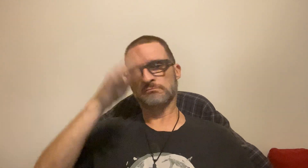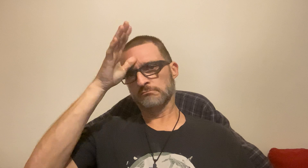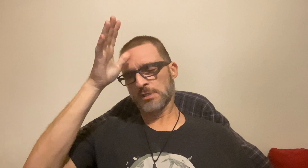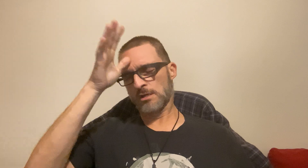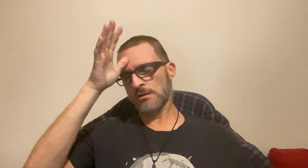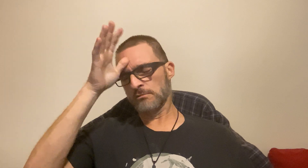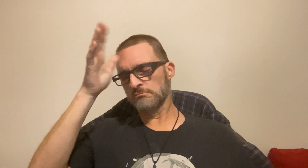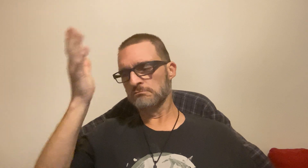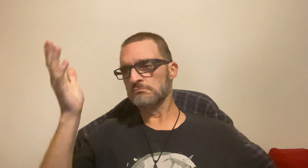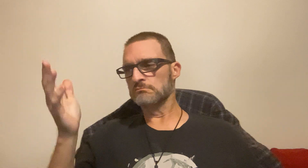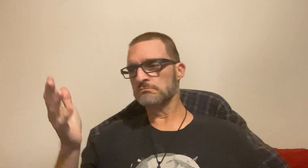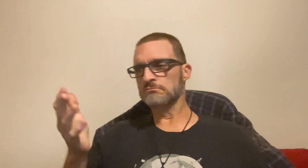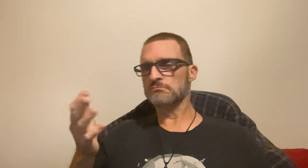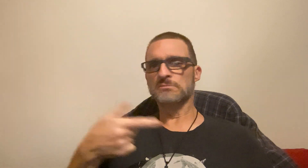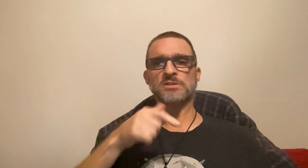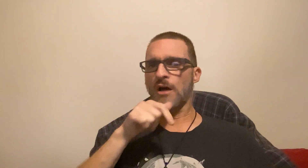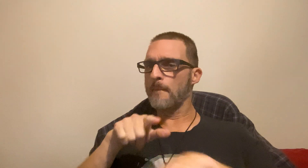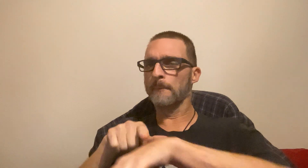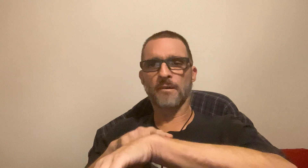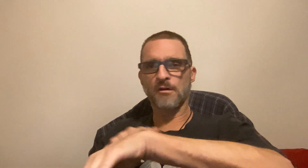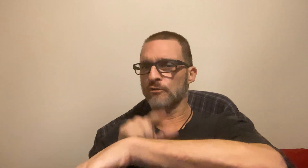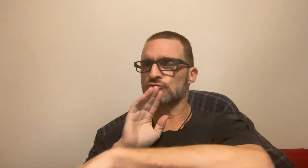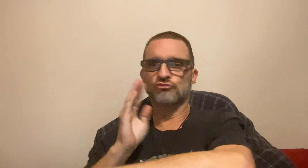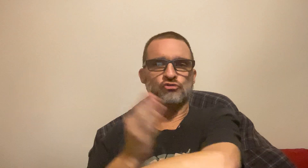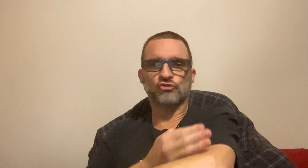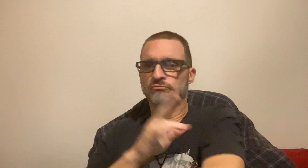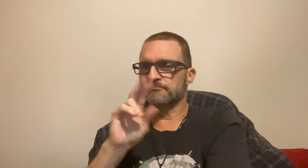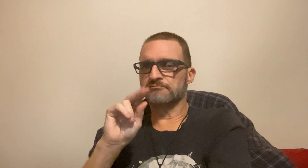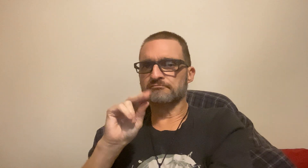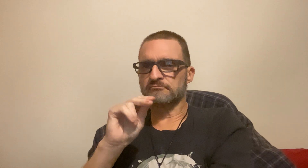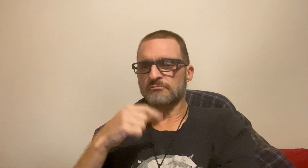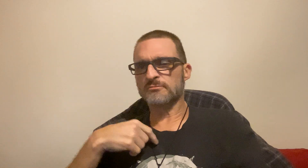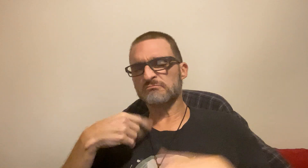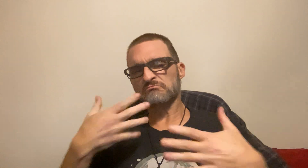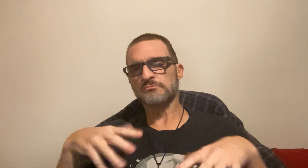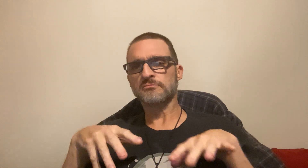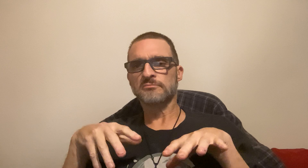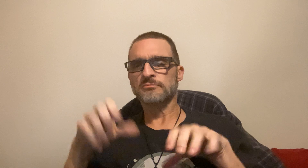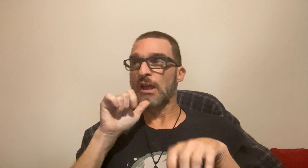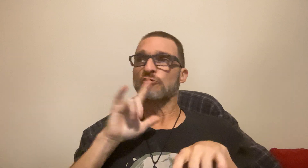Allison calls me Daddy. She's not my biological daughter.